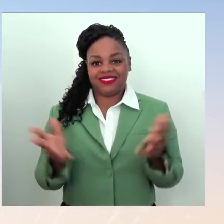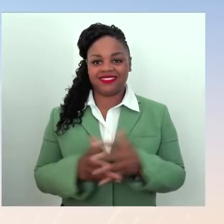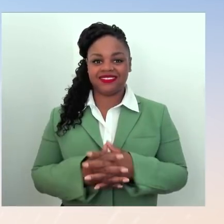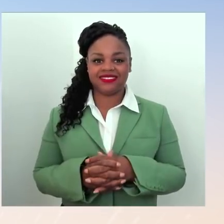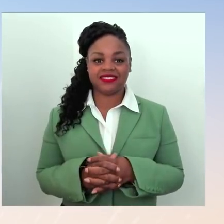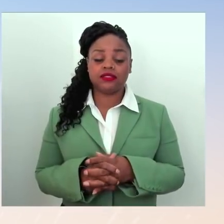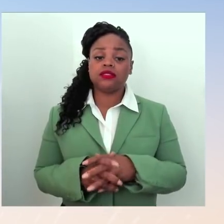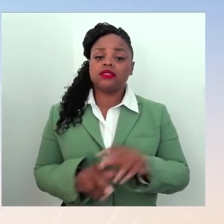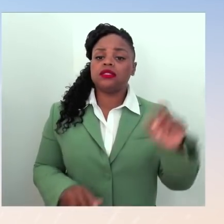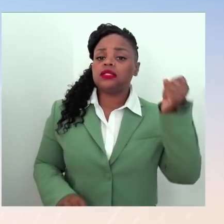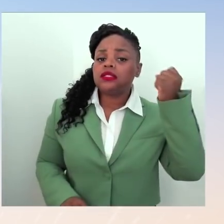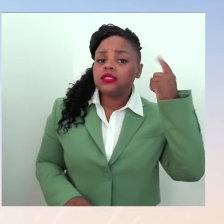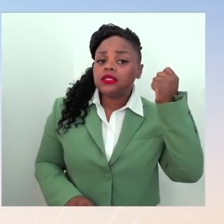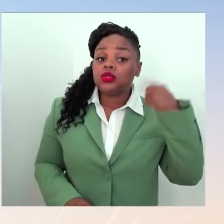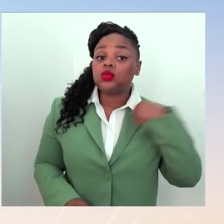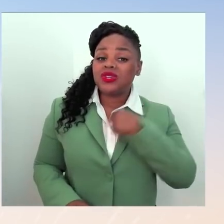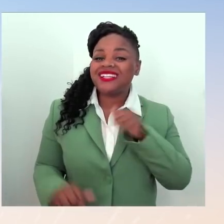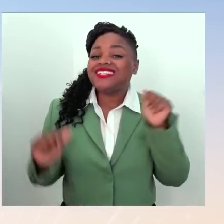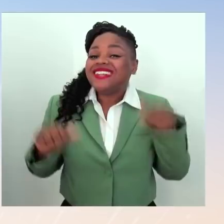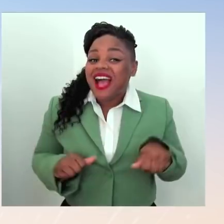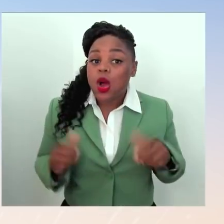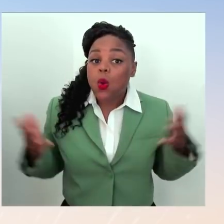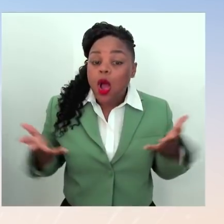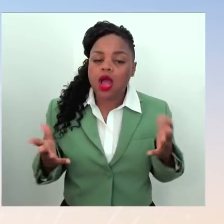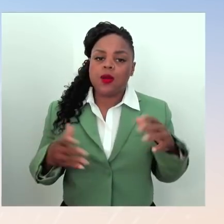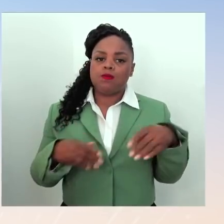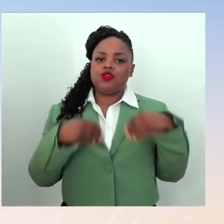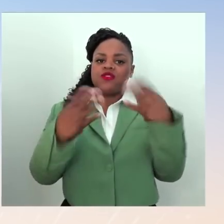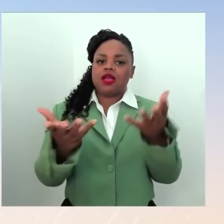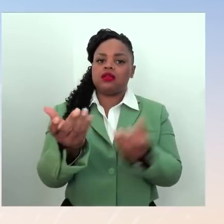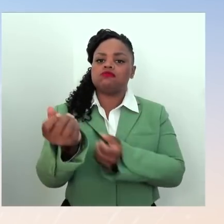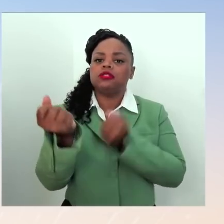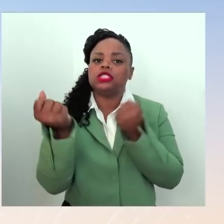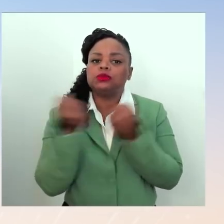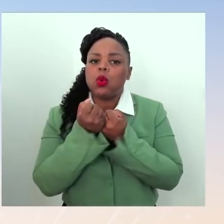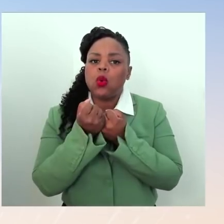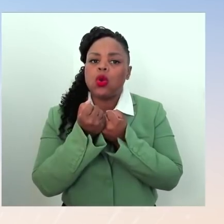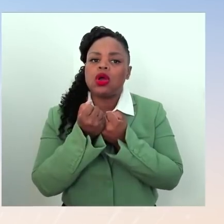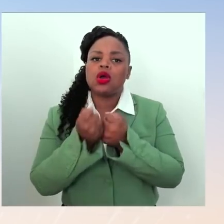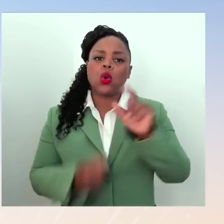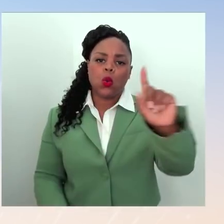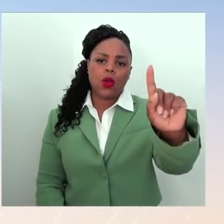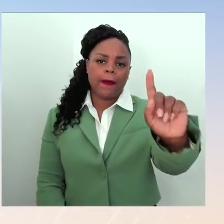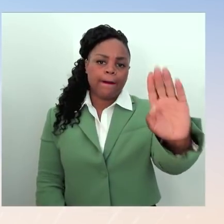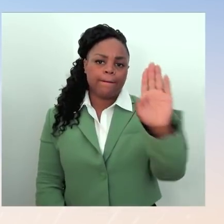$1 billion of security assistance. That has been expedited. I know the Department of Defense gave an update on Friday